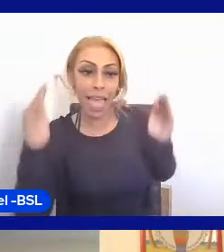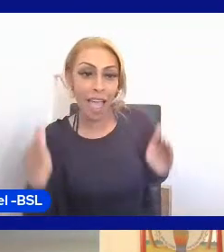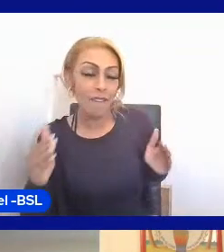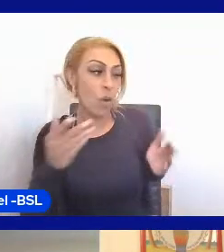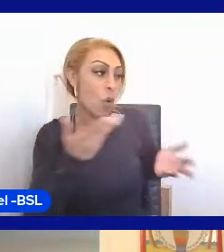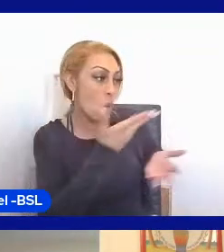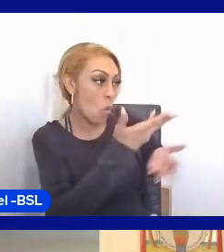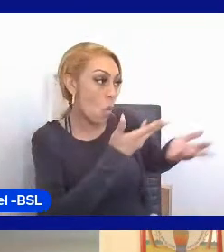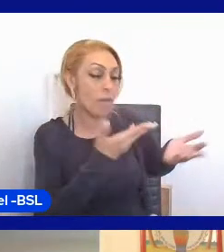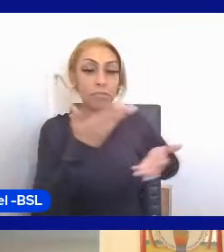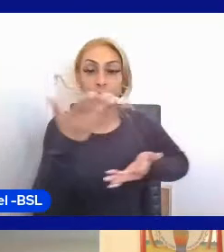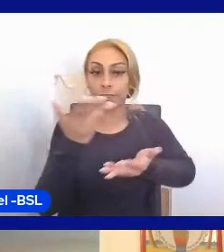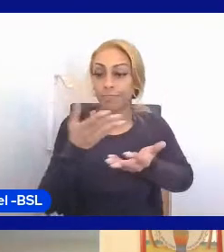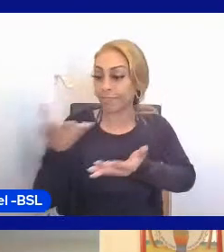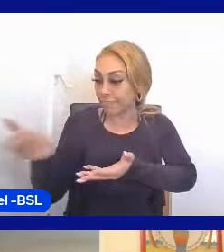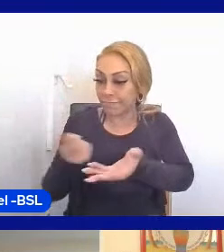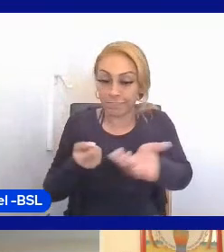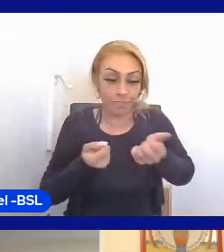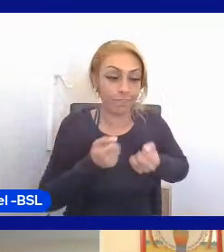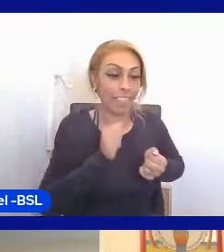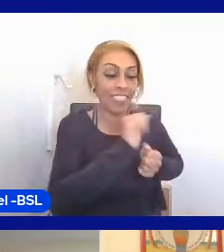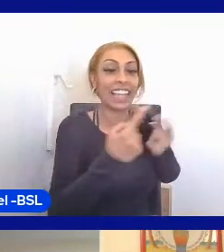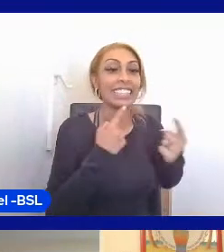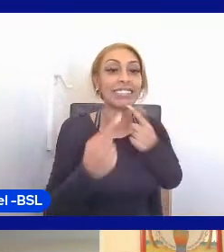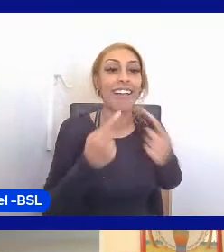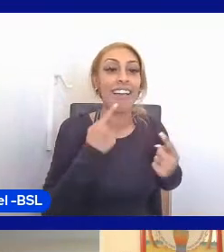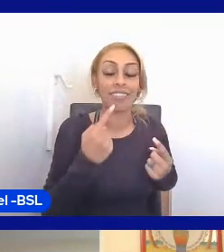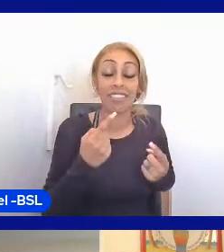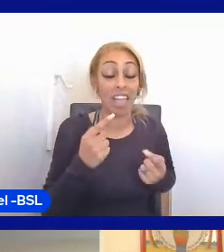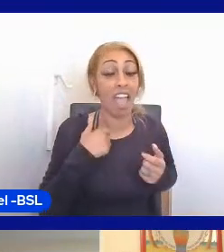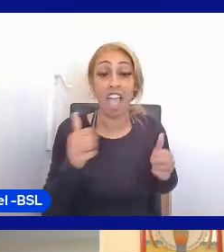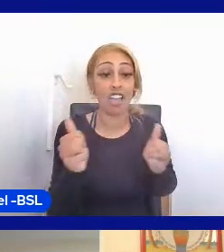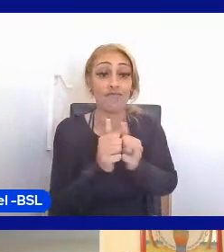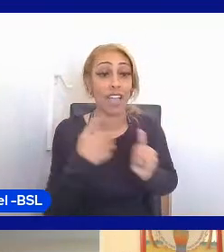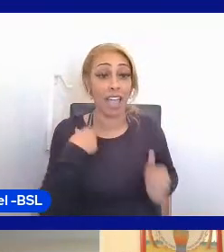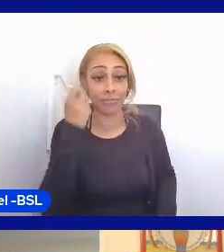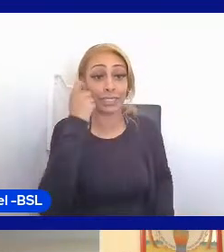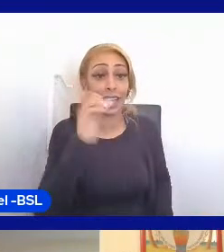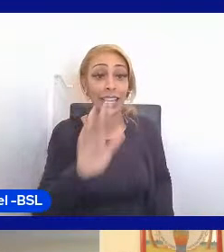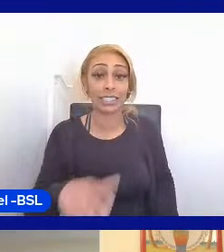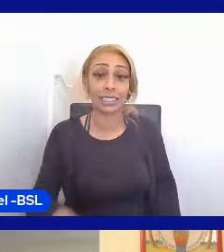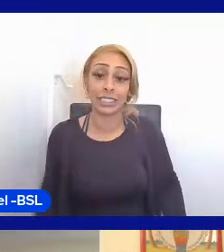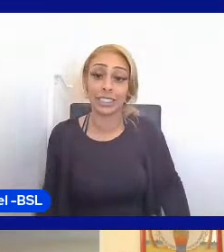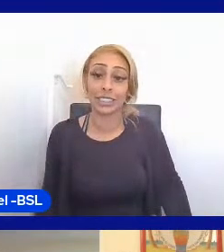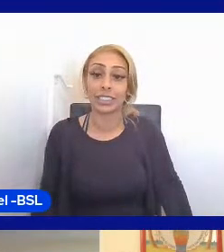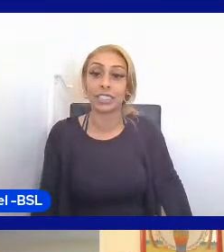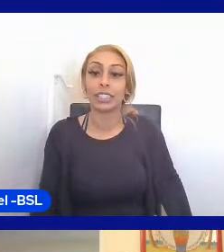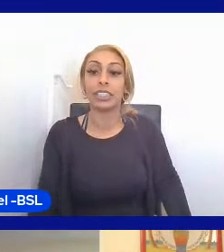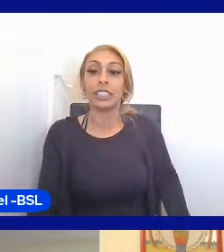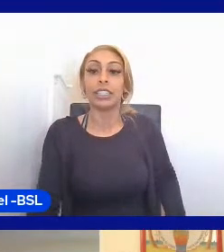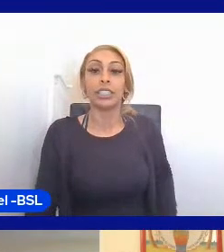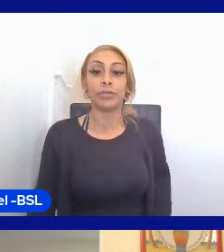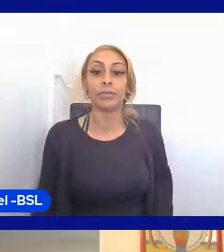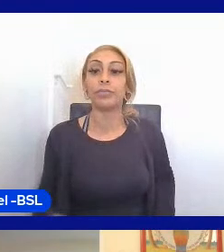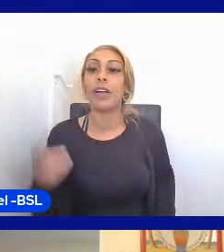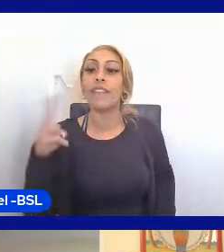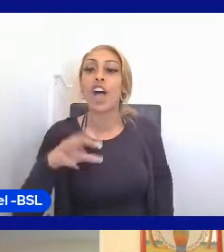different ways and finding new ways that data can be shared to produced conversation, I understand was the final question from the floor.